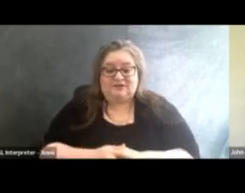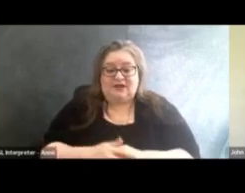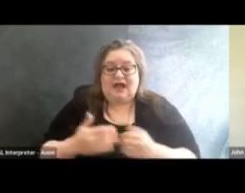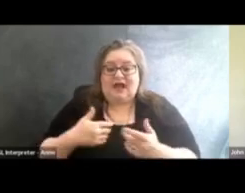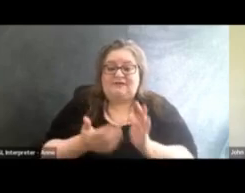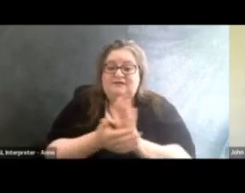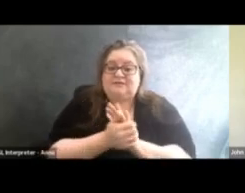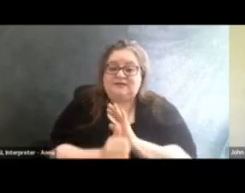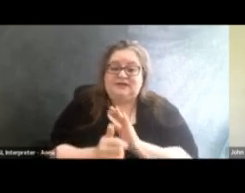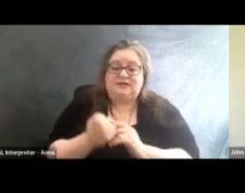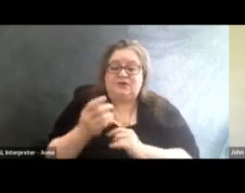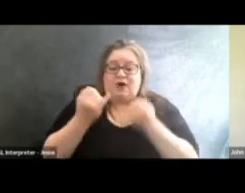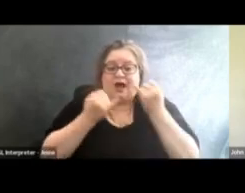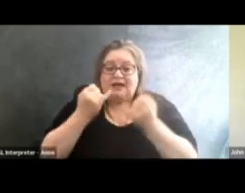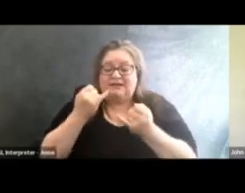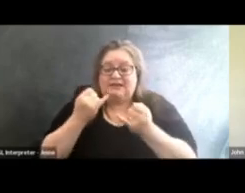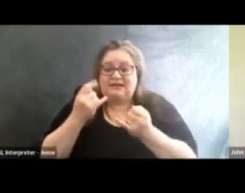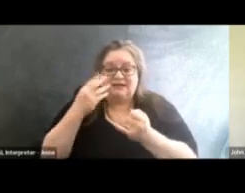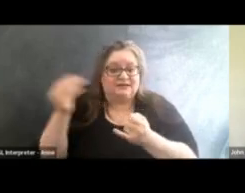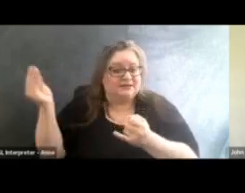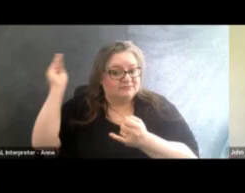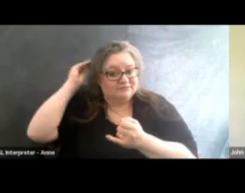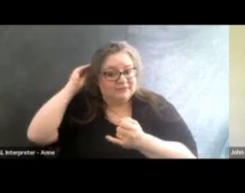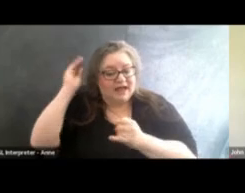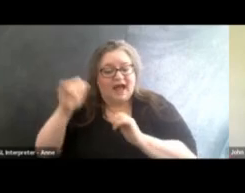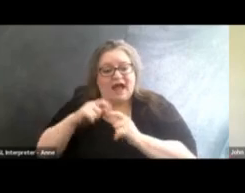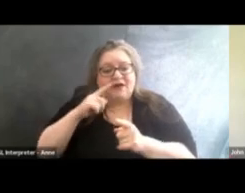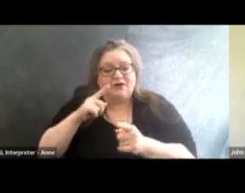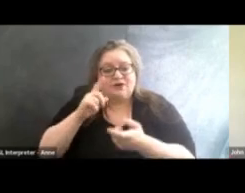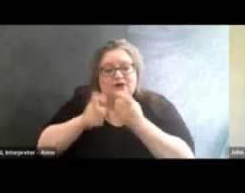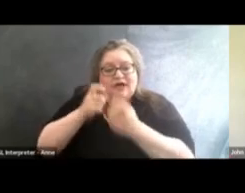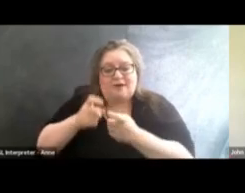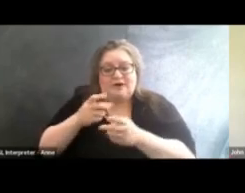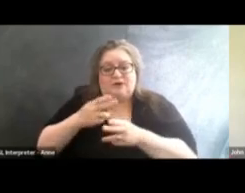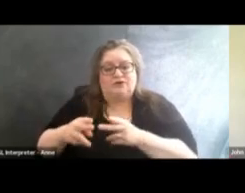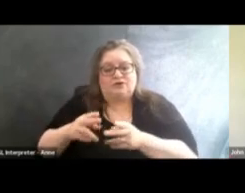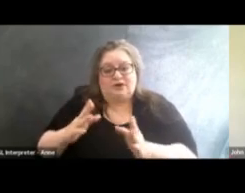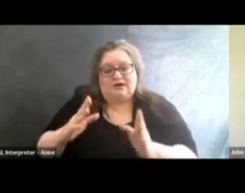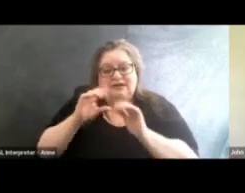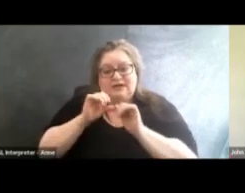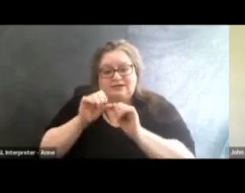some ideas in your back pocket for how do you accommodate a short attention span? Well, this is somebody I'm going to make